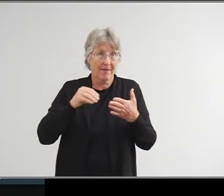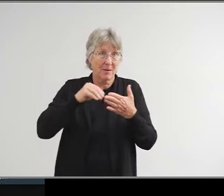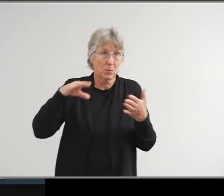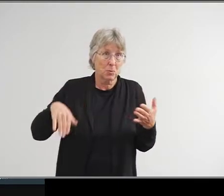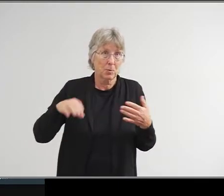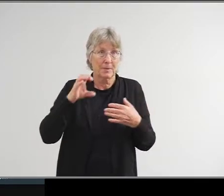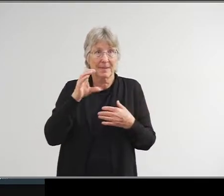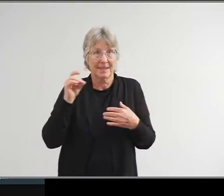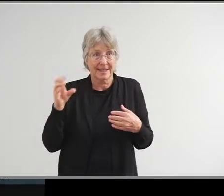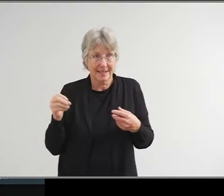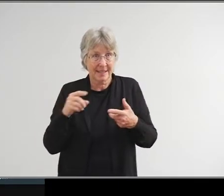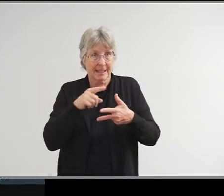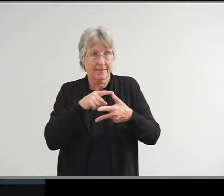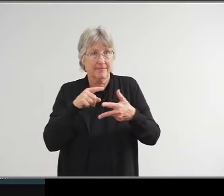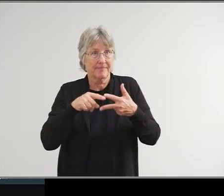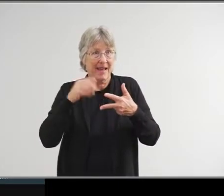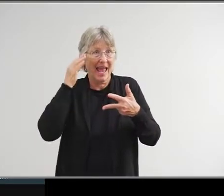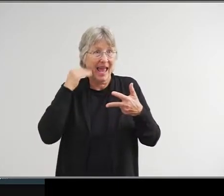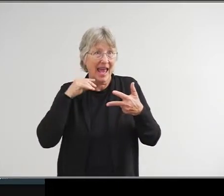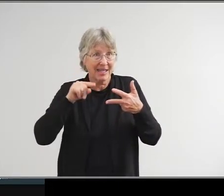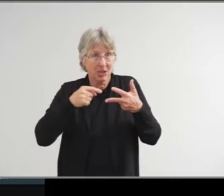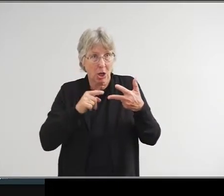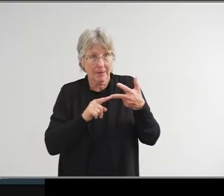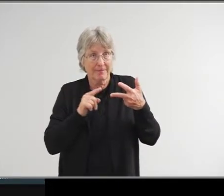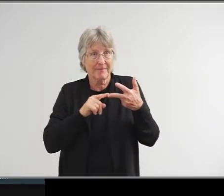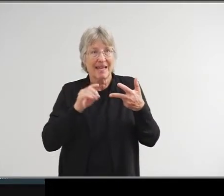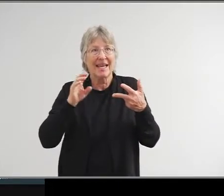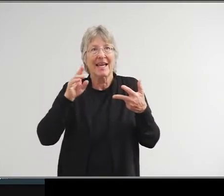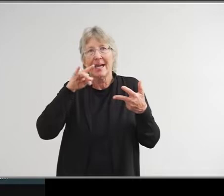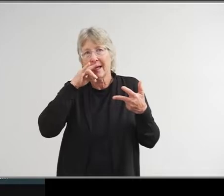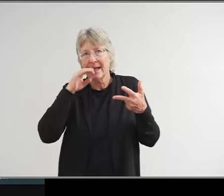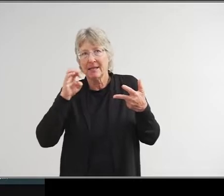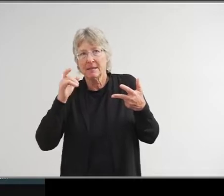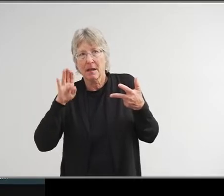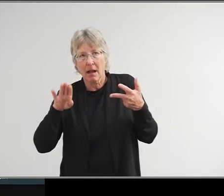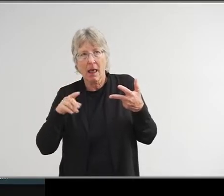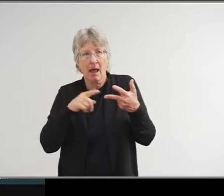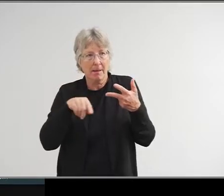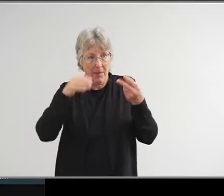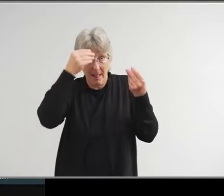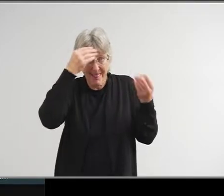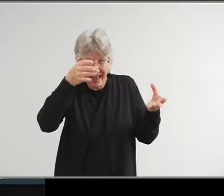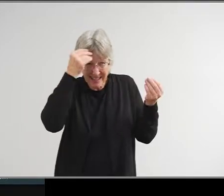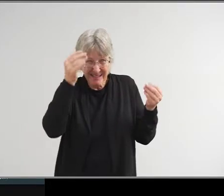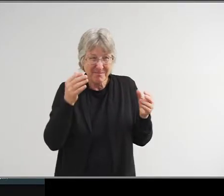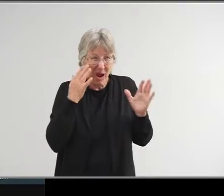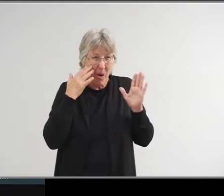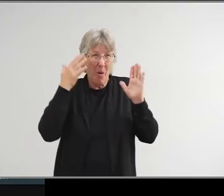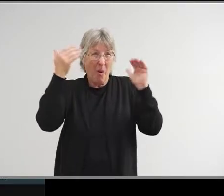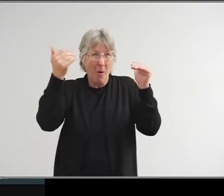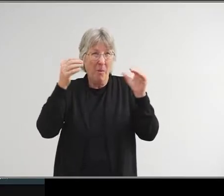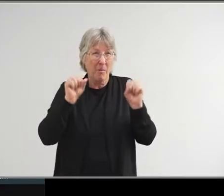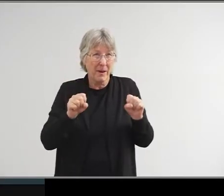head start in kids club, letting them know that while it is our great hope that we will be able to remain open.